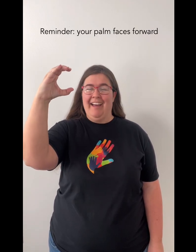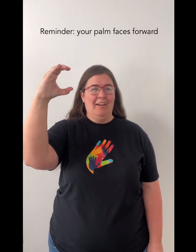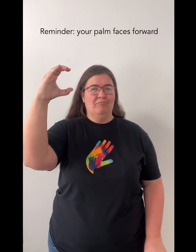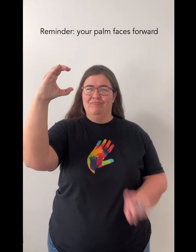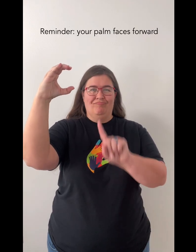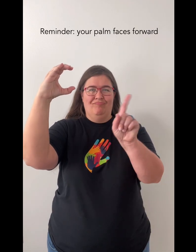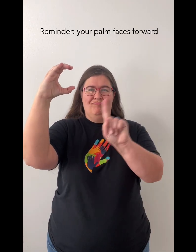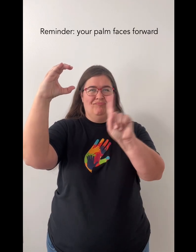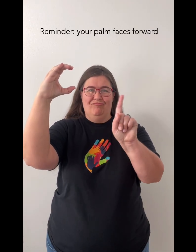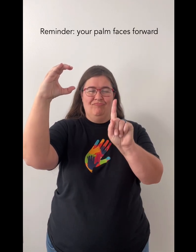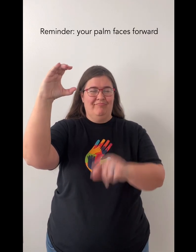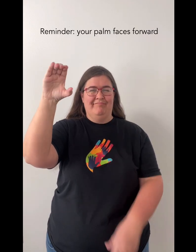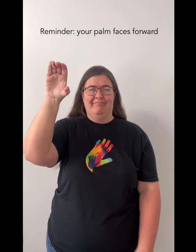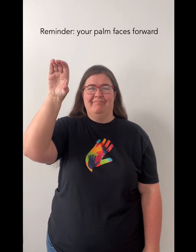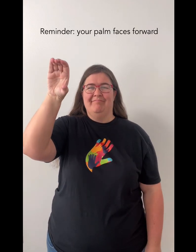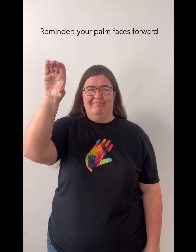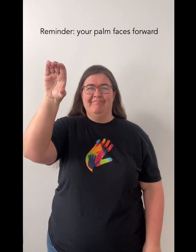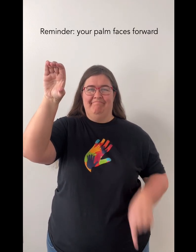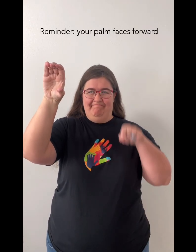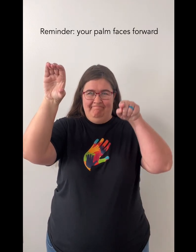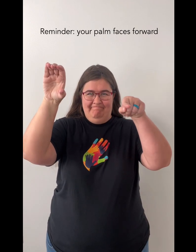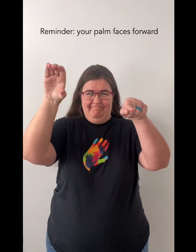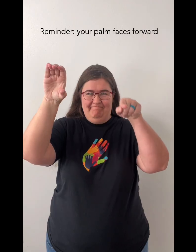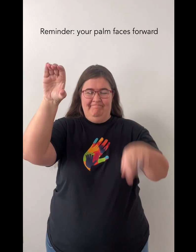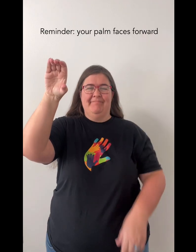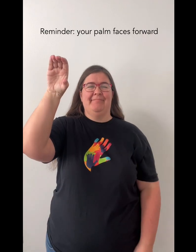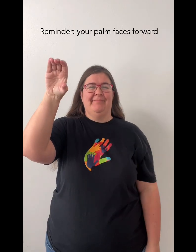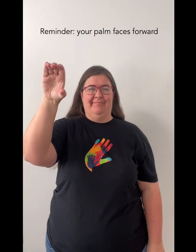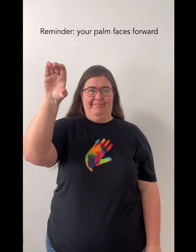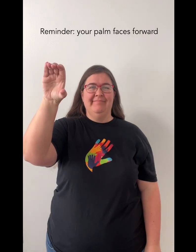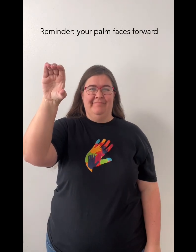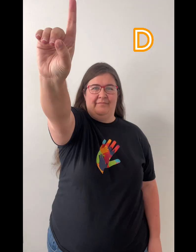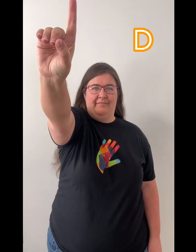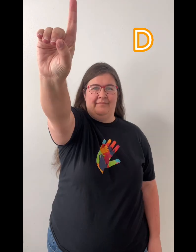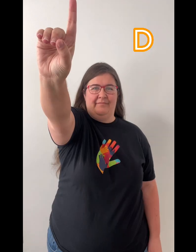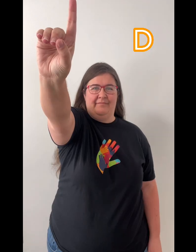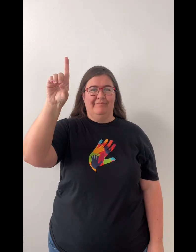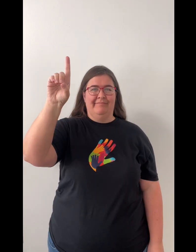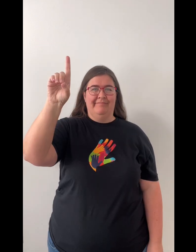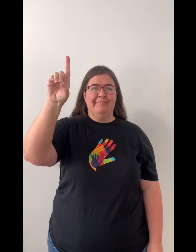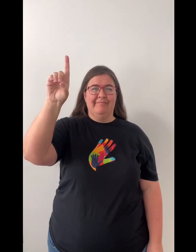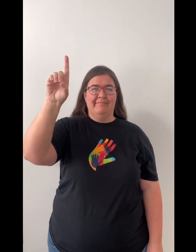Reminder: your palm faces forward How to sign D in ASL